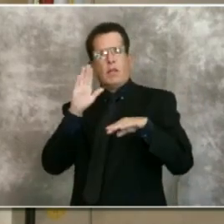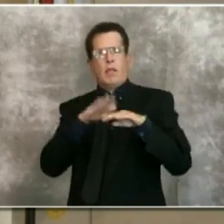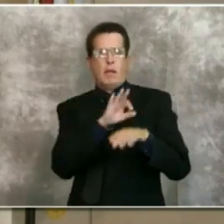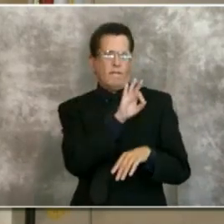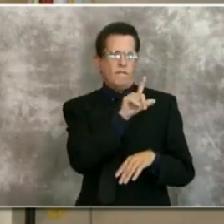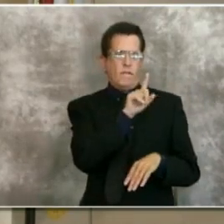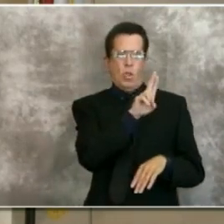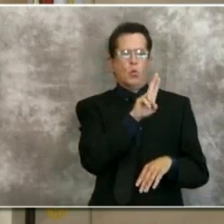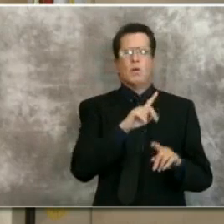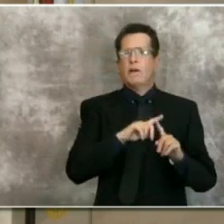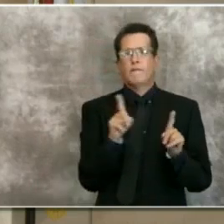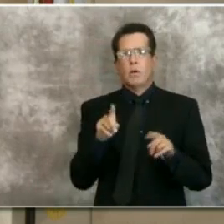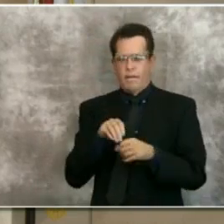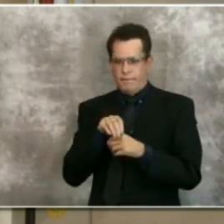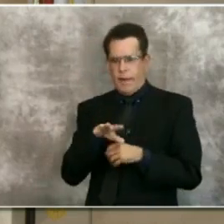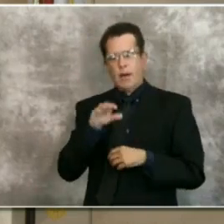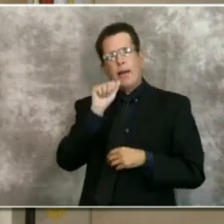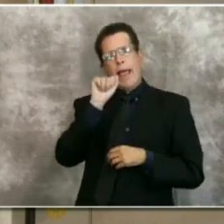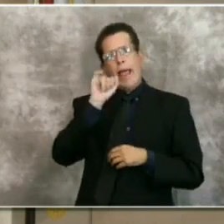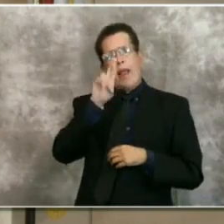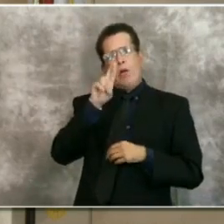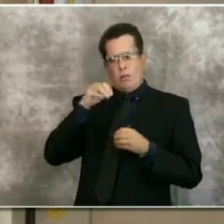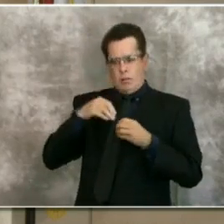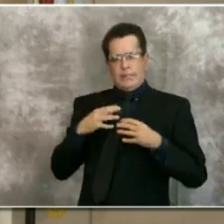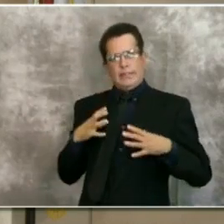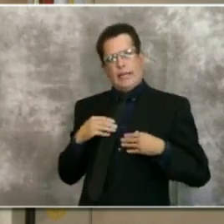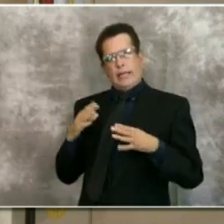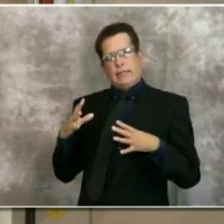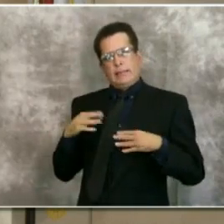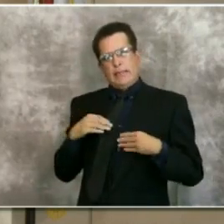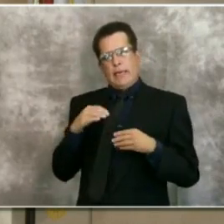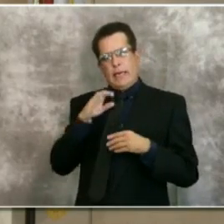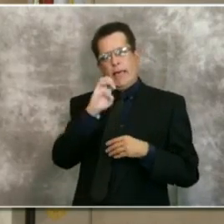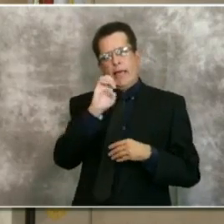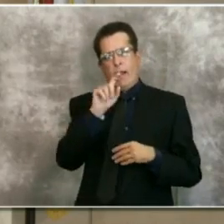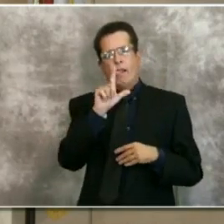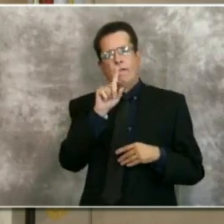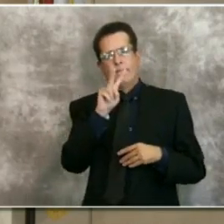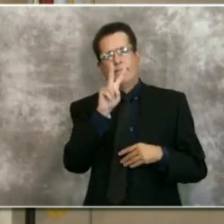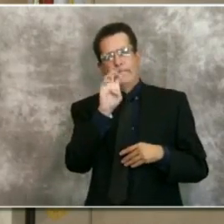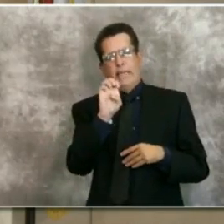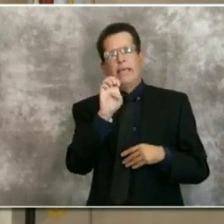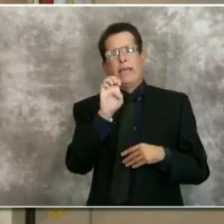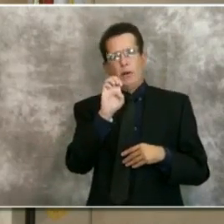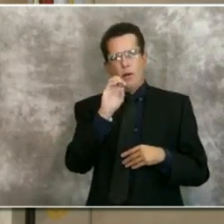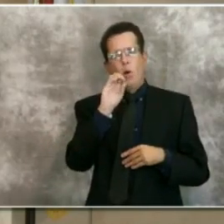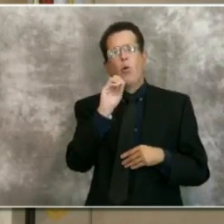DIFFERENT. WE KNOW THAT COVID-19 AFFECTS THE LUNGS DIFFERENTLY. THEN JUST THE FLU NOT ONLY DOES IT AFFECT THE